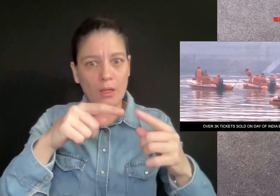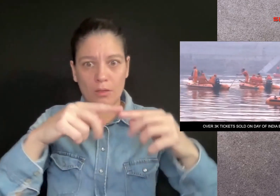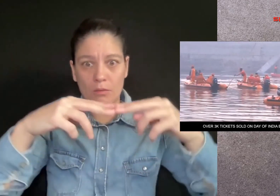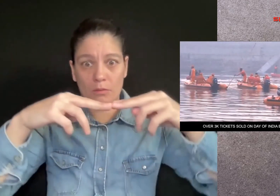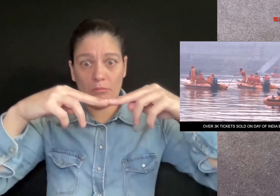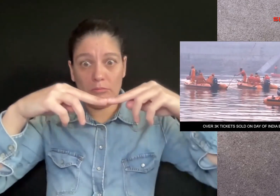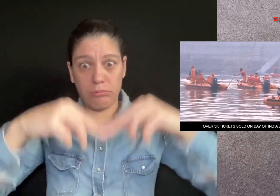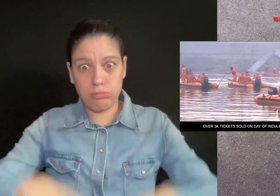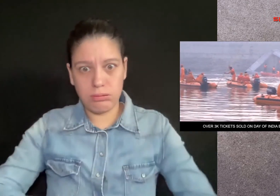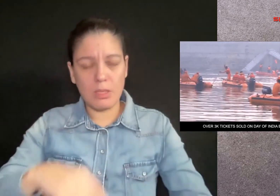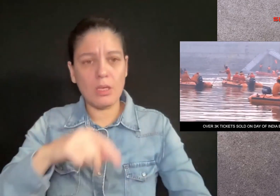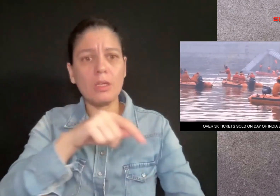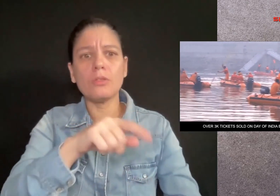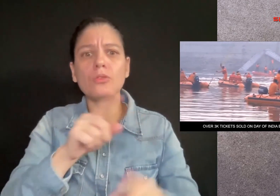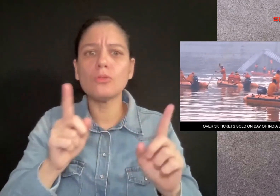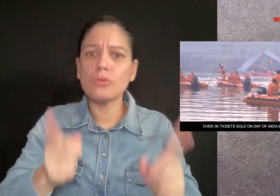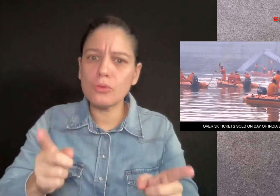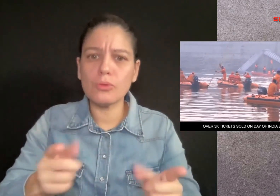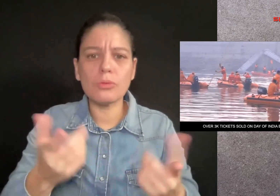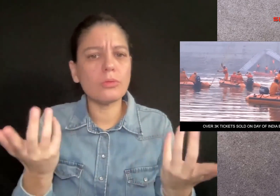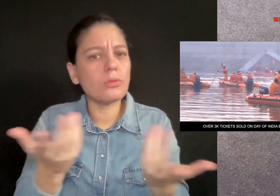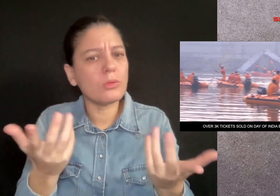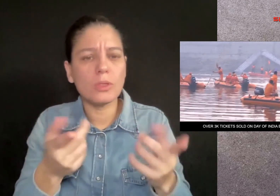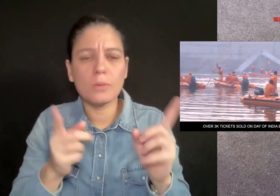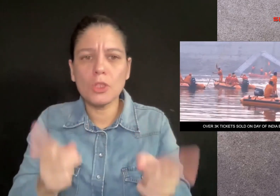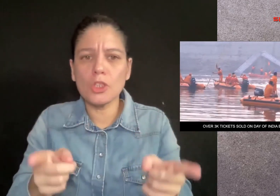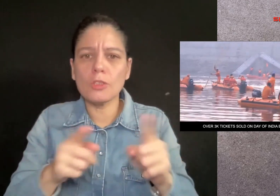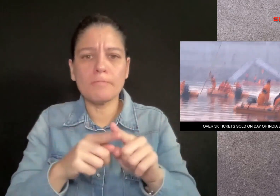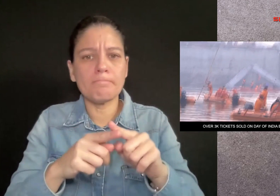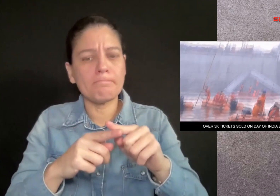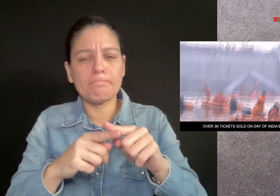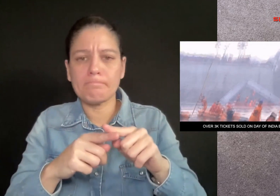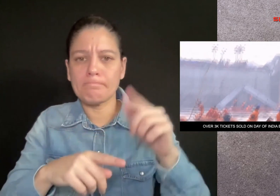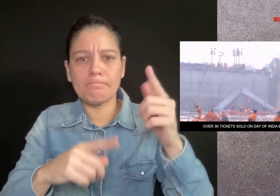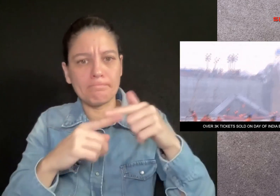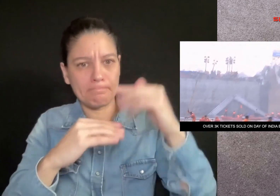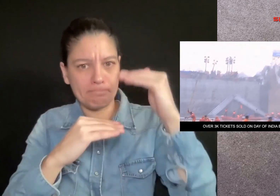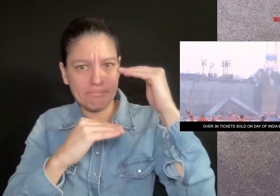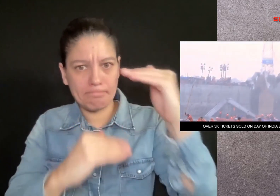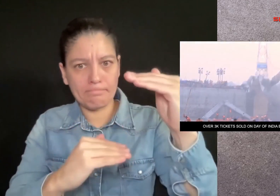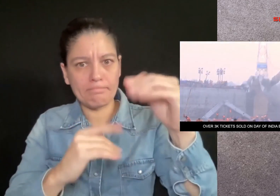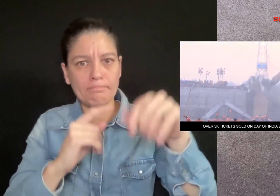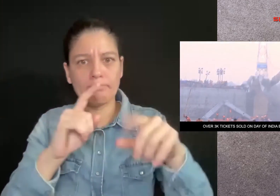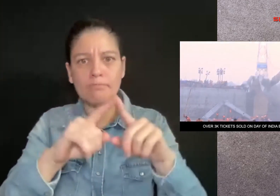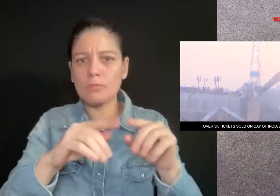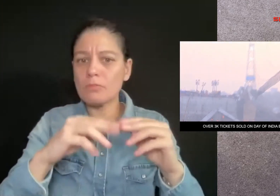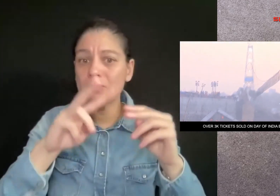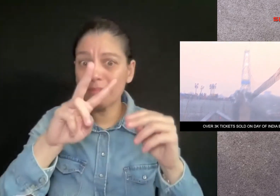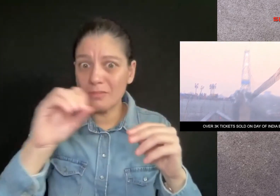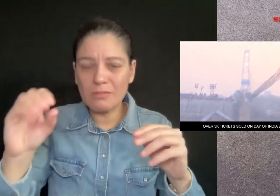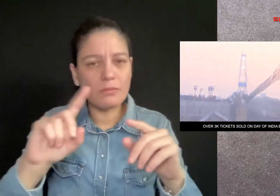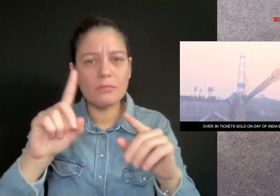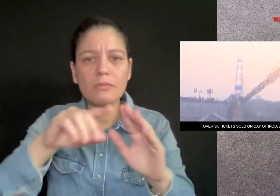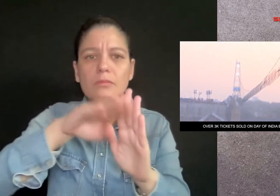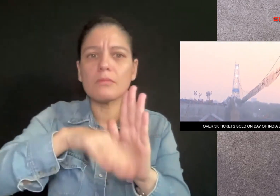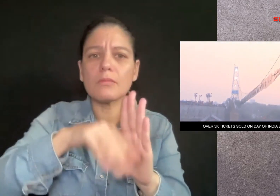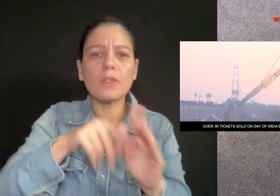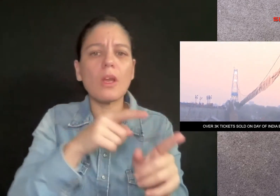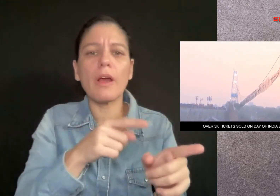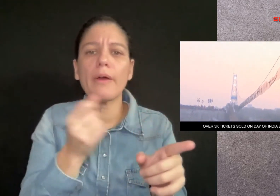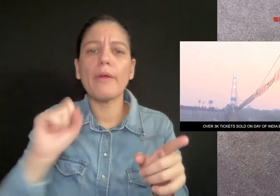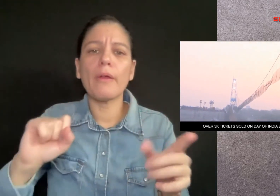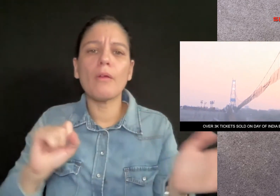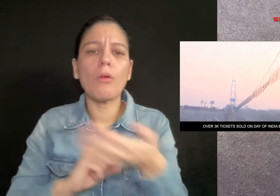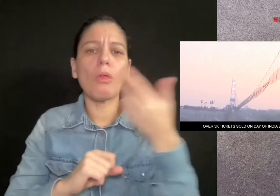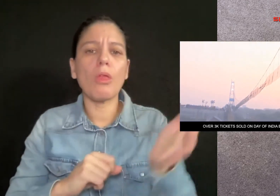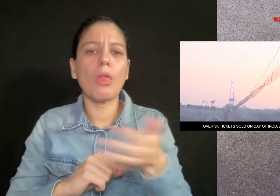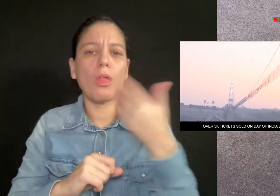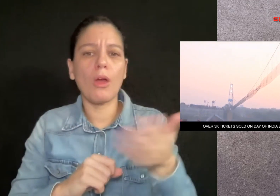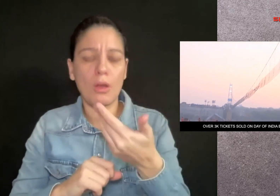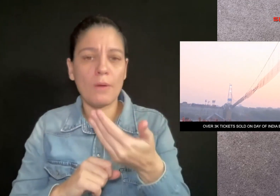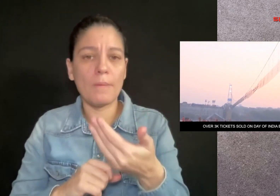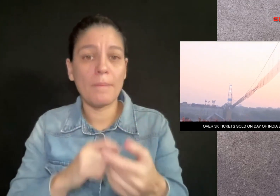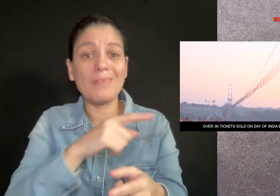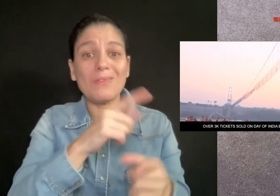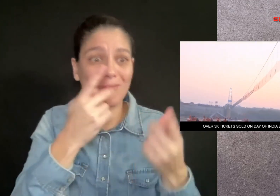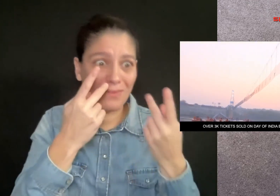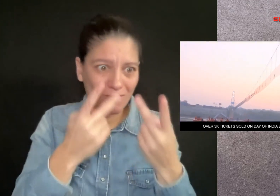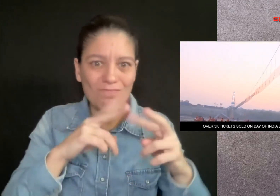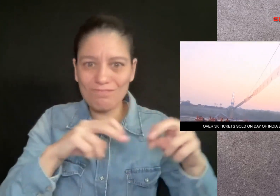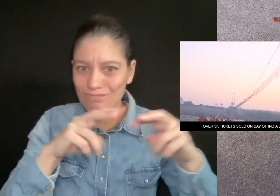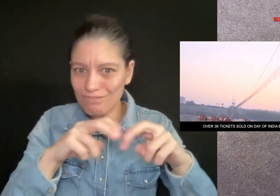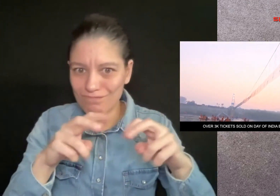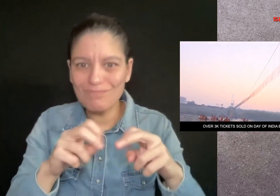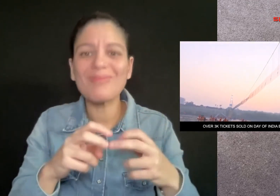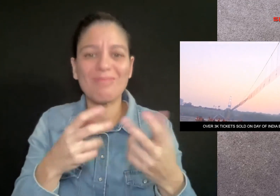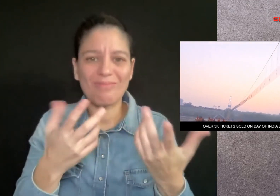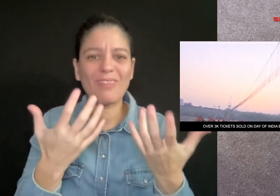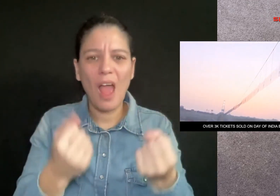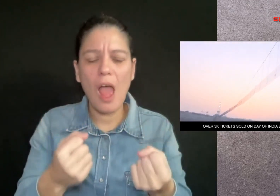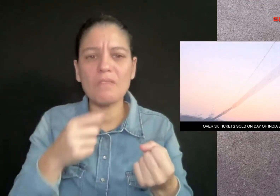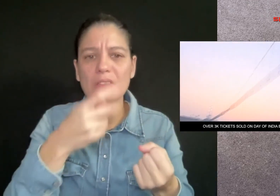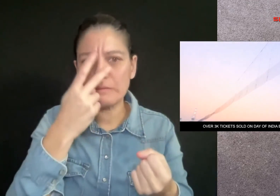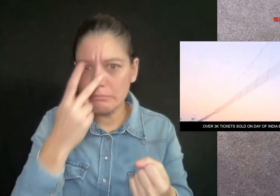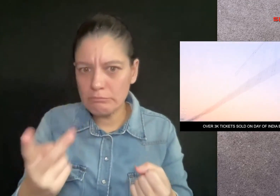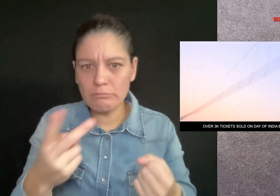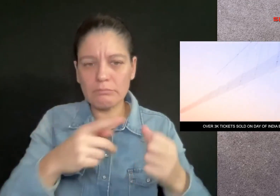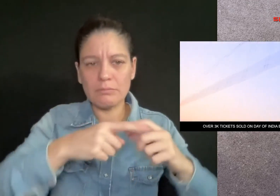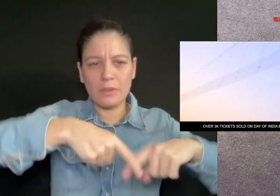when it collapsed far more than the capacity that was allowed